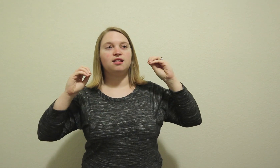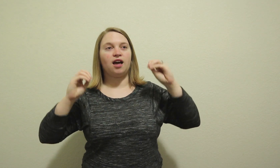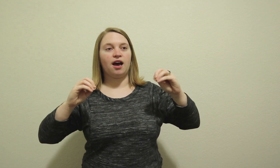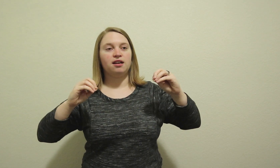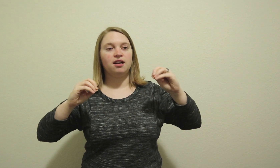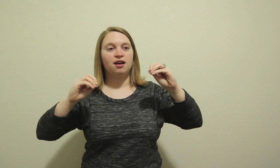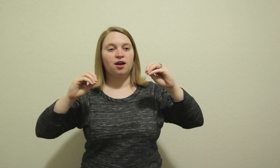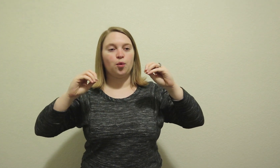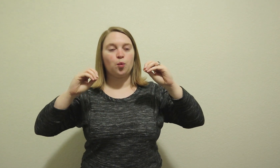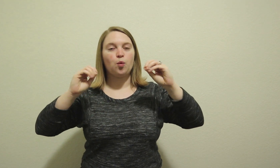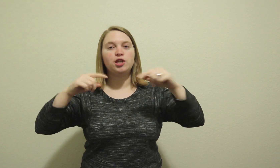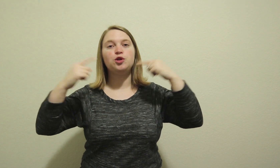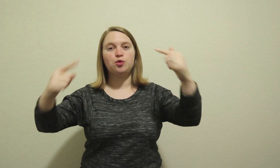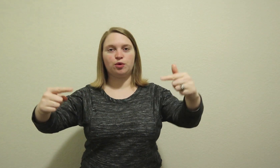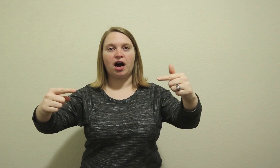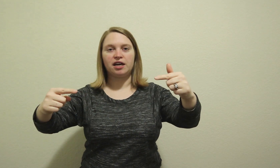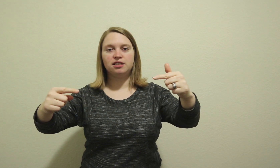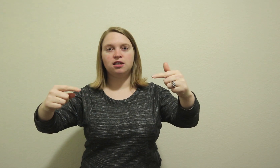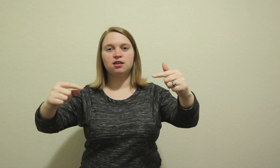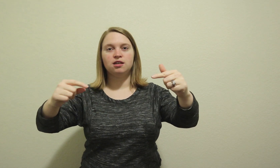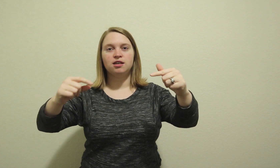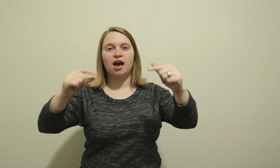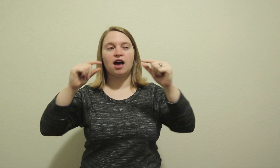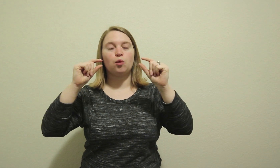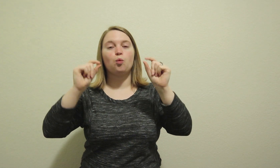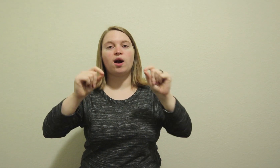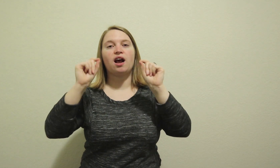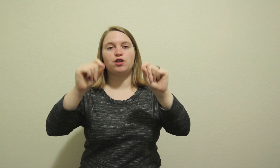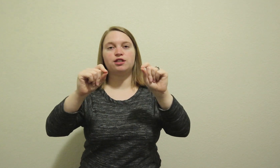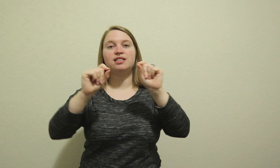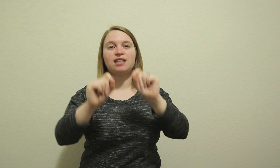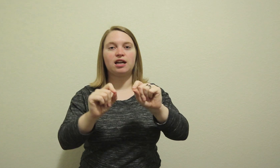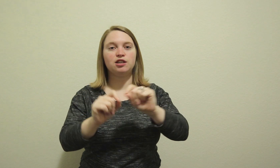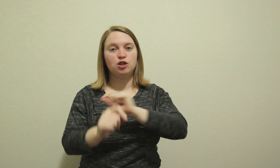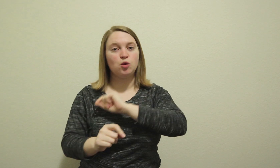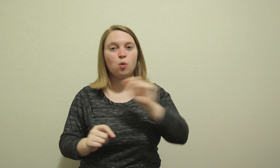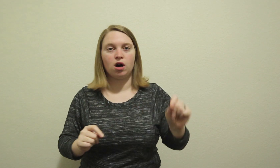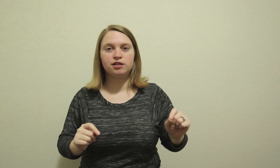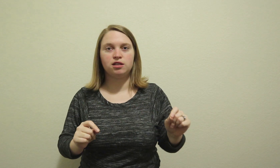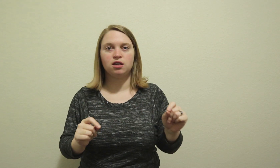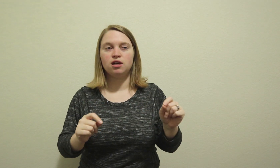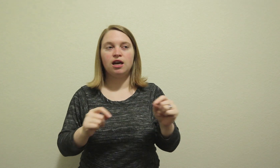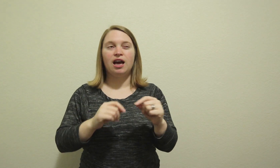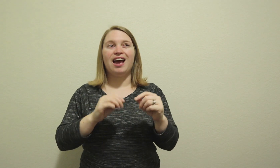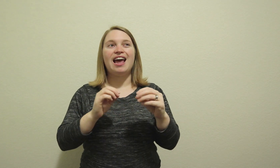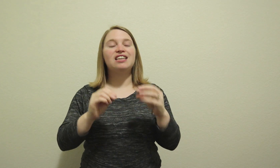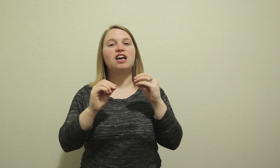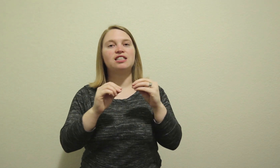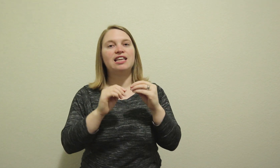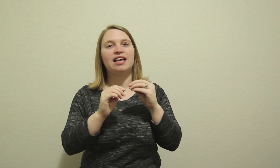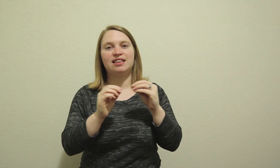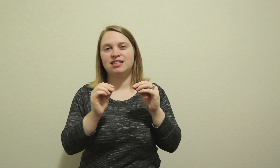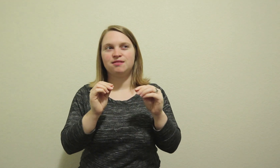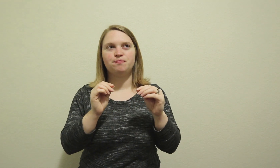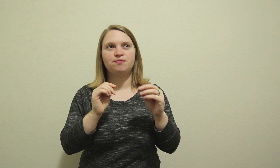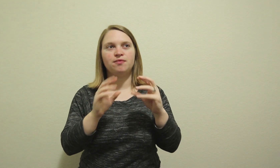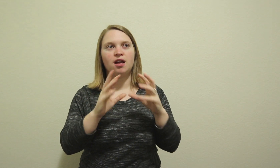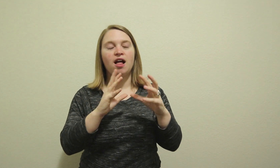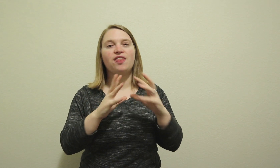that when you grind at a whatever setting you want it doesn't get